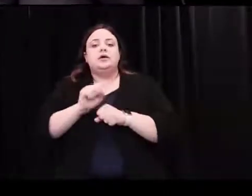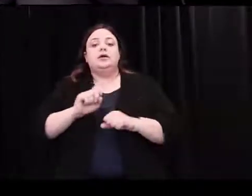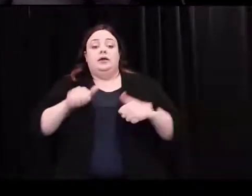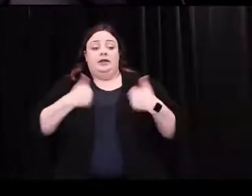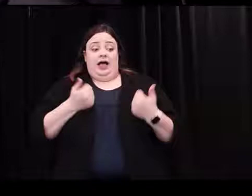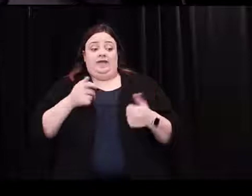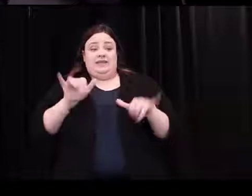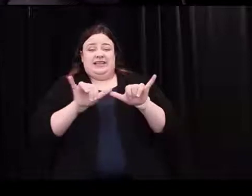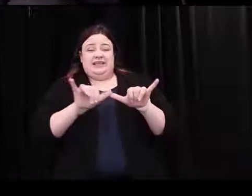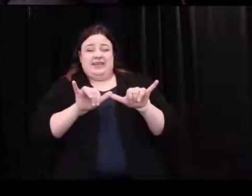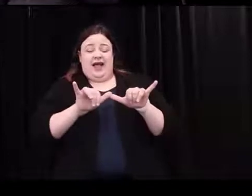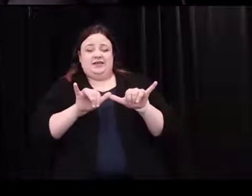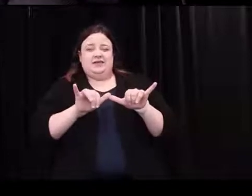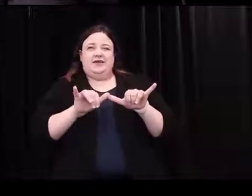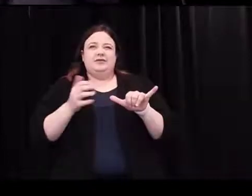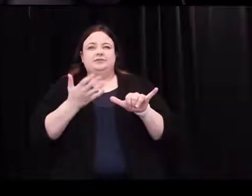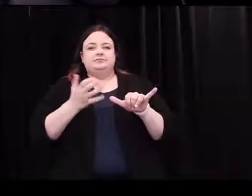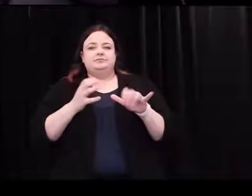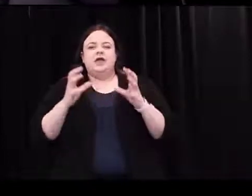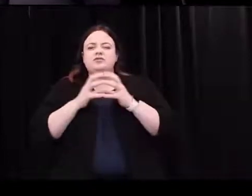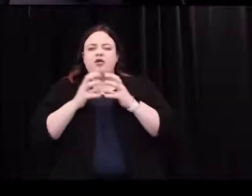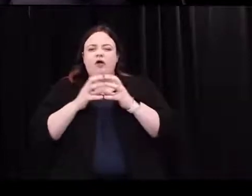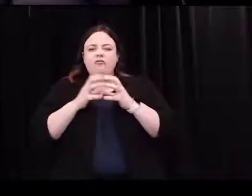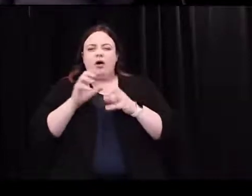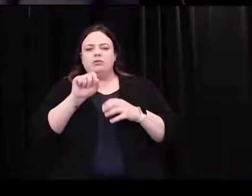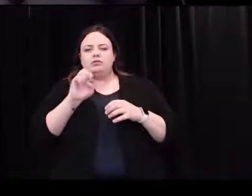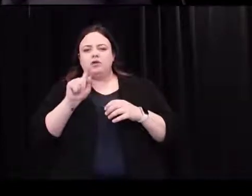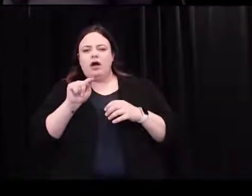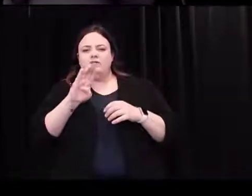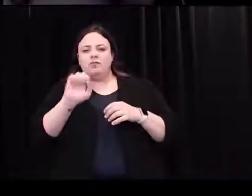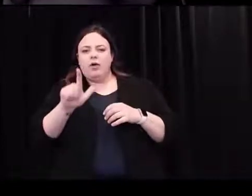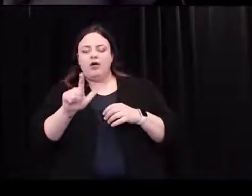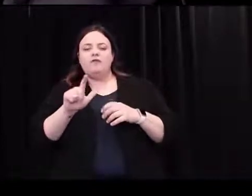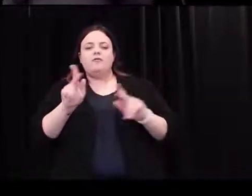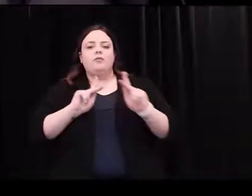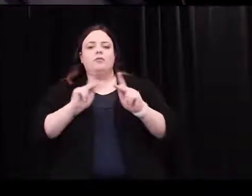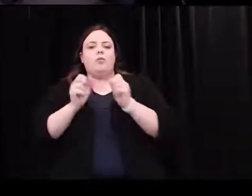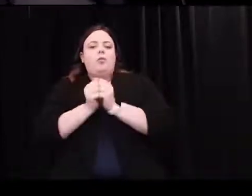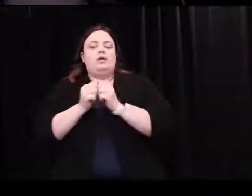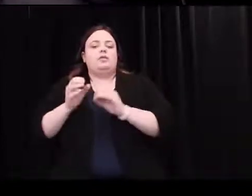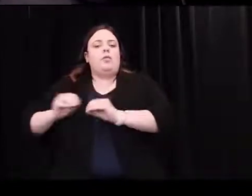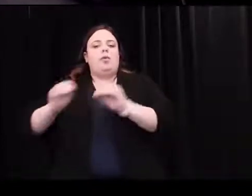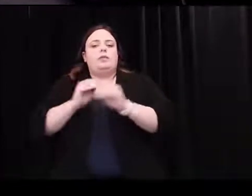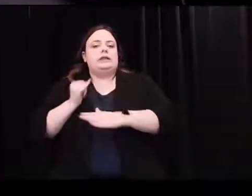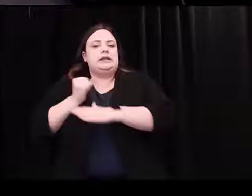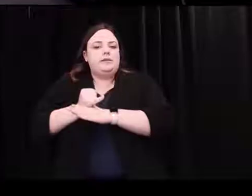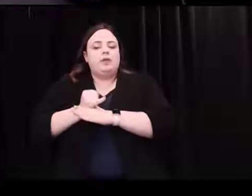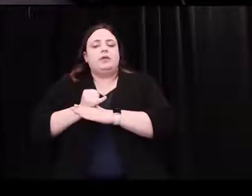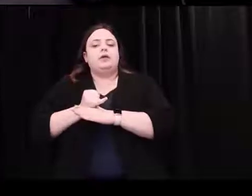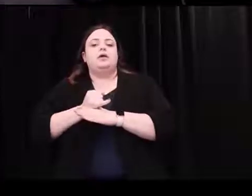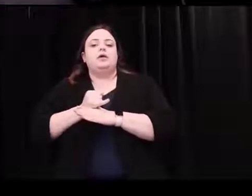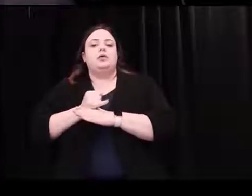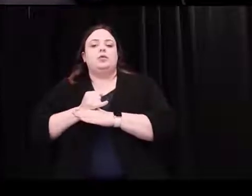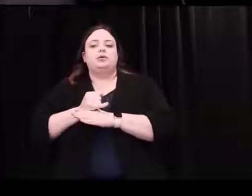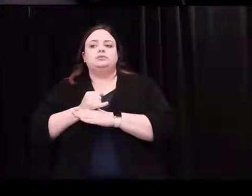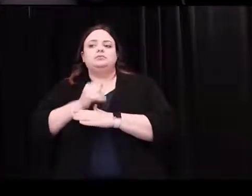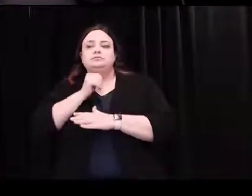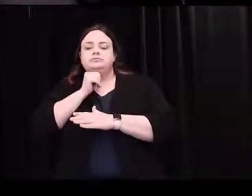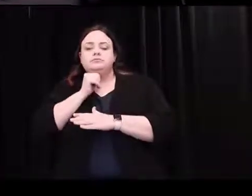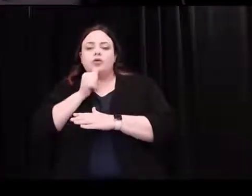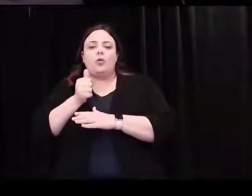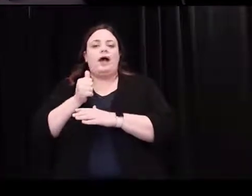of a of a softball maybe for people with mobility impairments who who lack the gross motor control